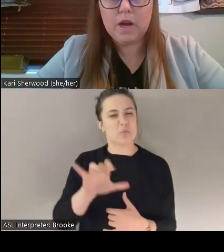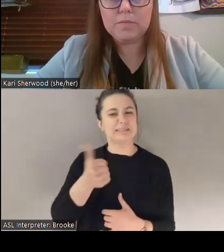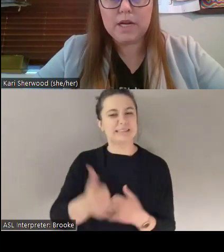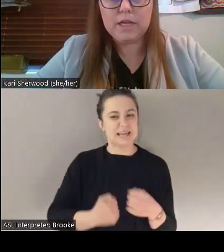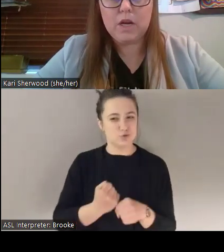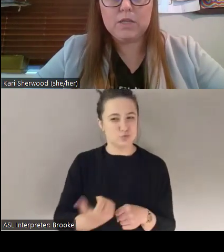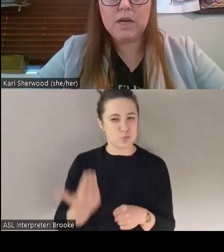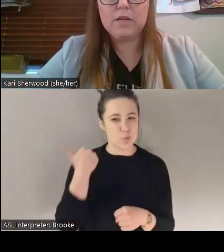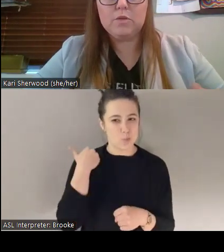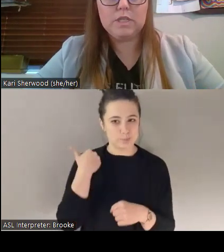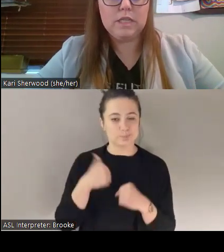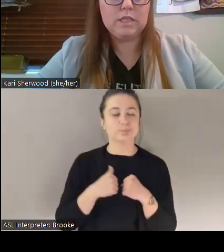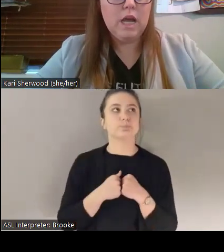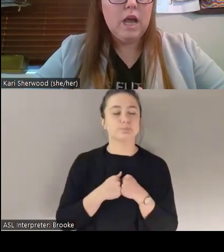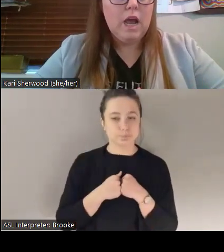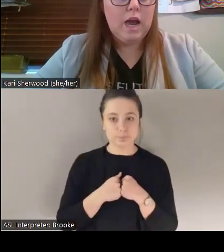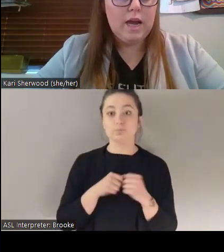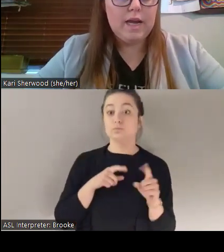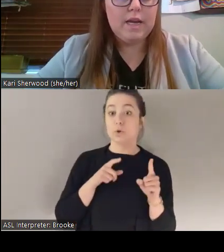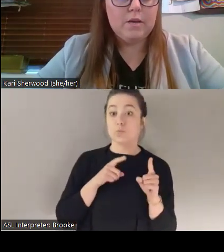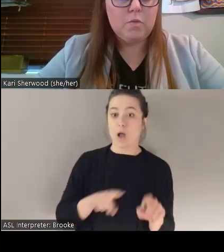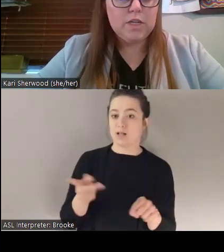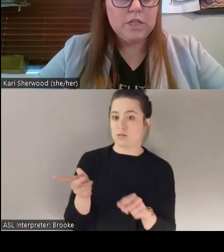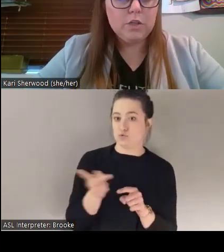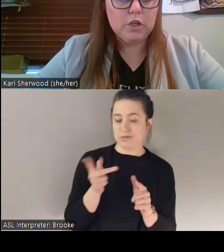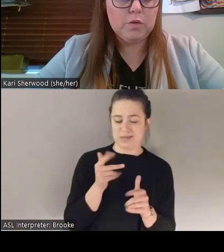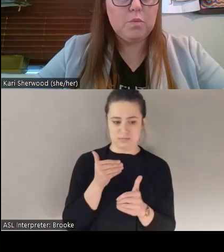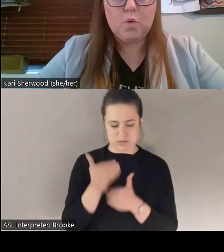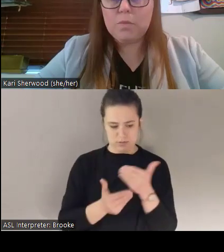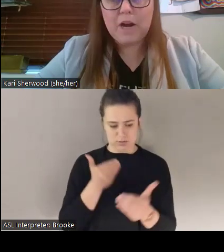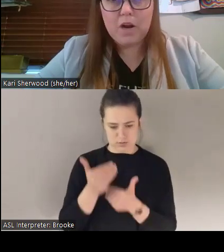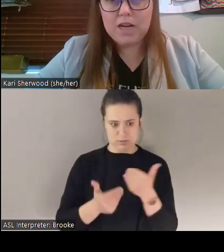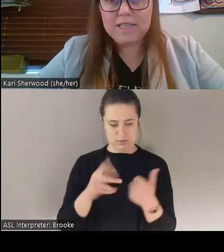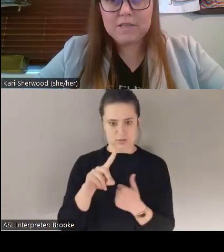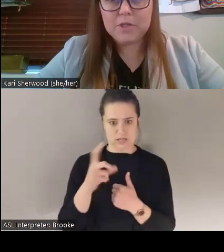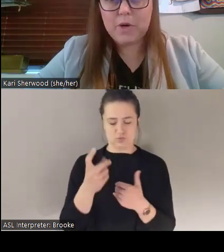diagnoses, I wanted to learn more about autism so I